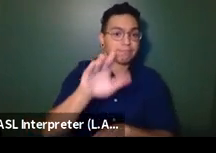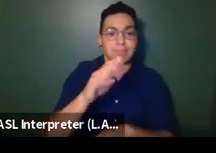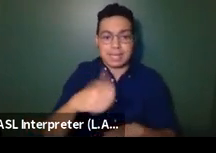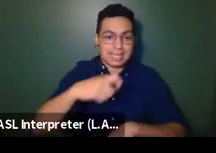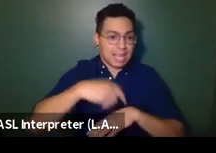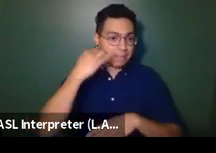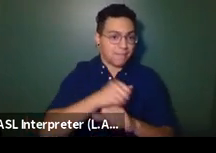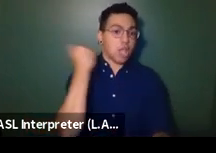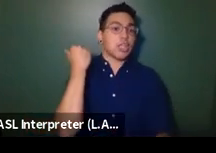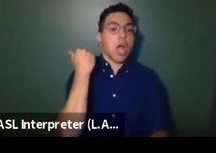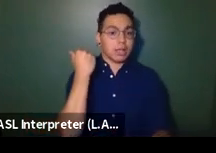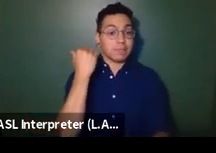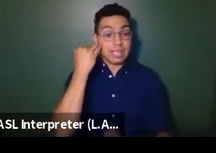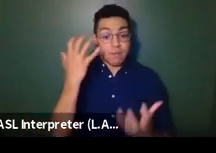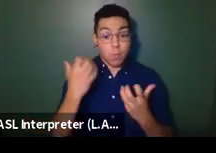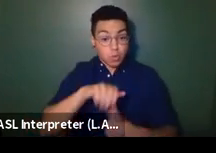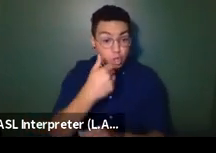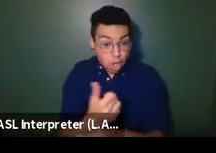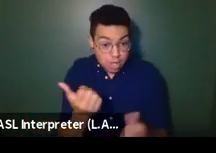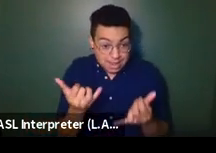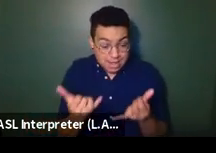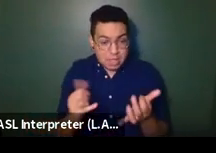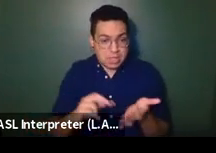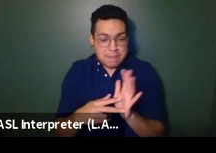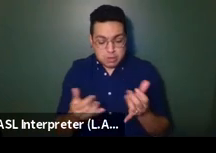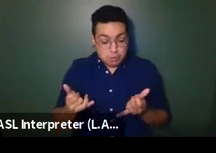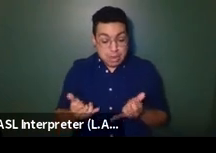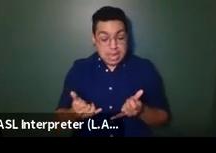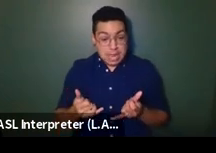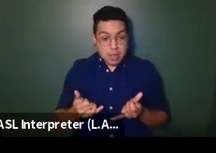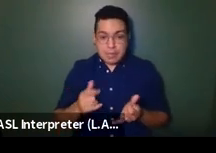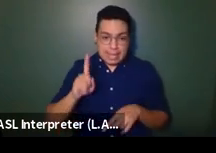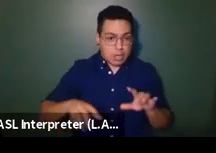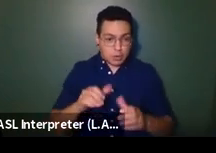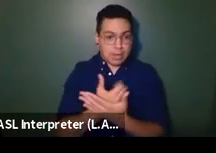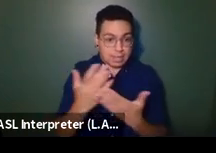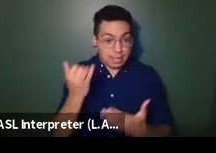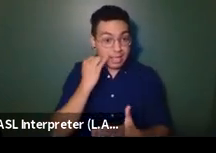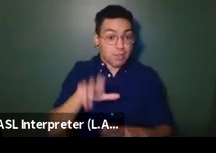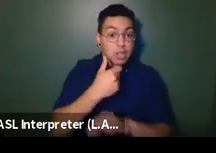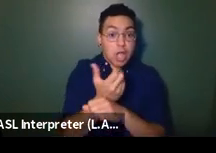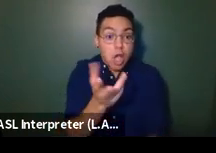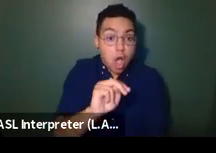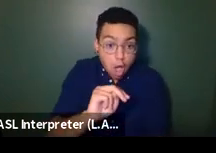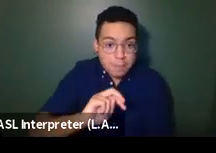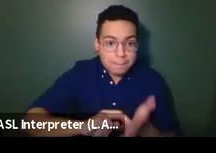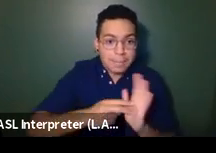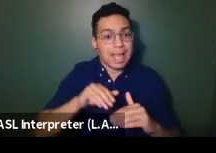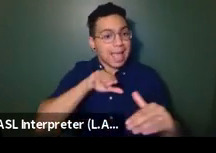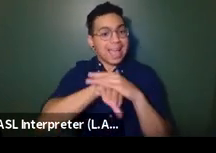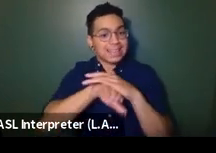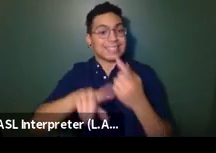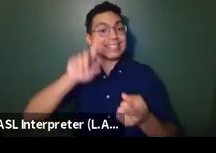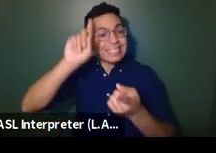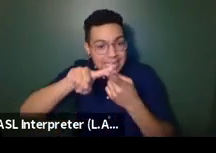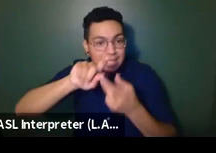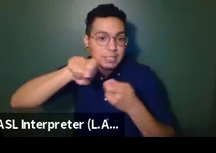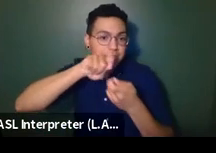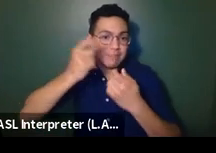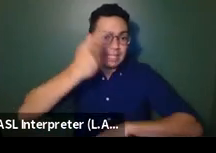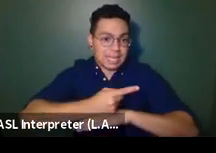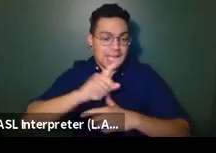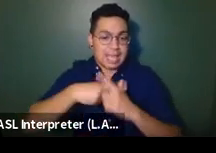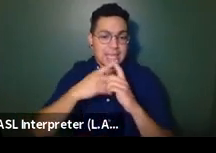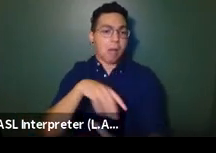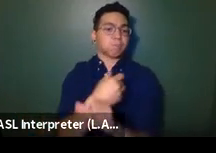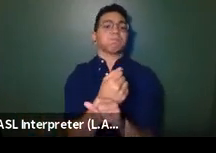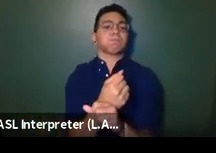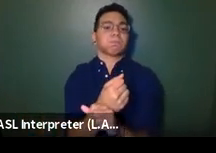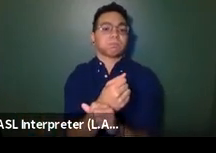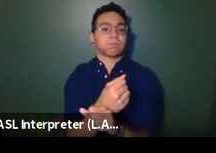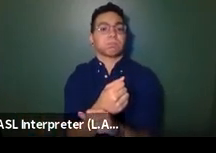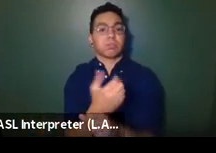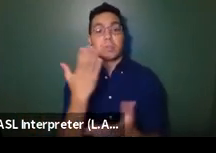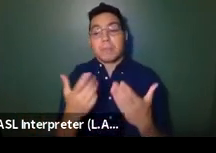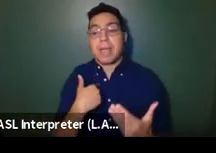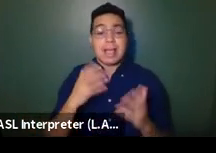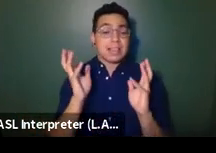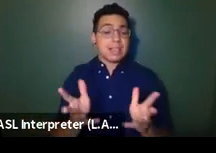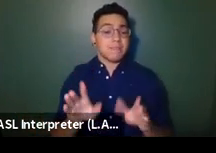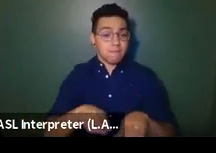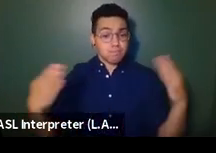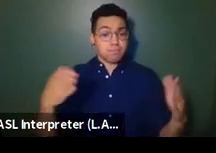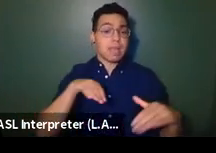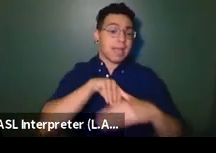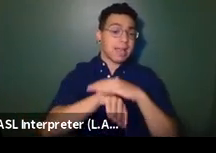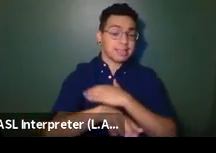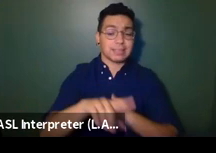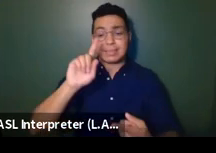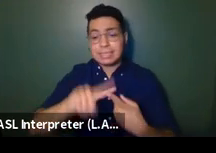ESD 189 - Amy Colburn: If I want it to be locked. Now, they won't be able to do anything or if I turn lock on it means that they will have access and tell whatever date I pick. So I can say I want them to have access until a week from now.